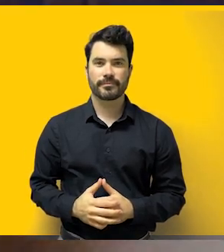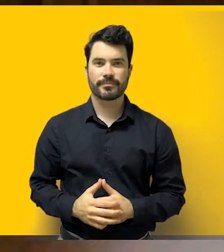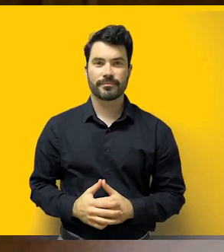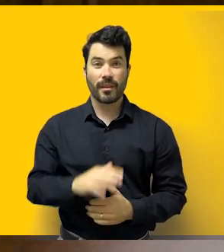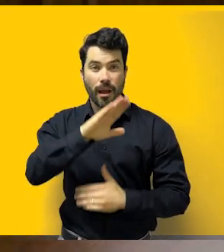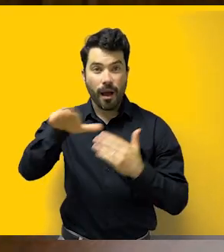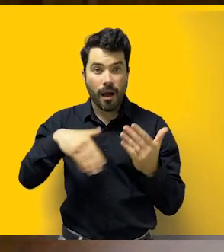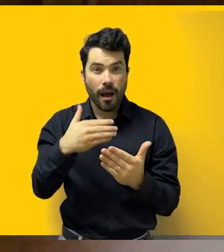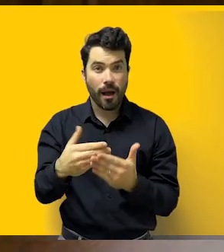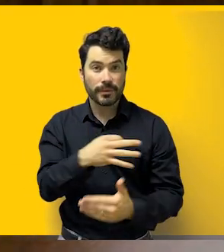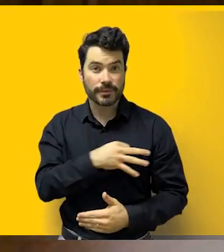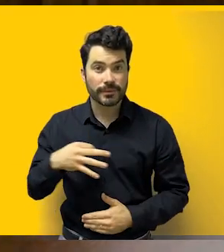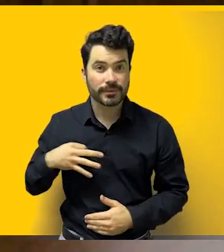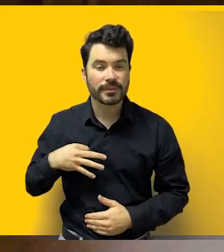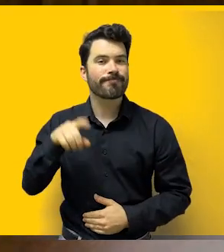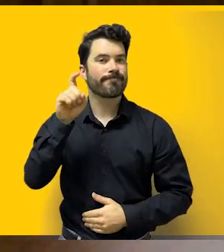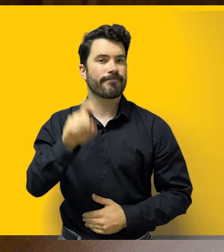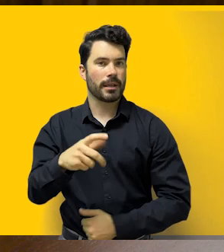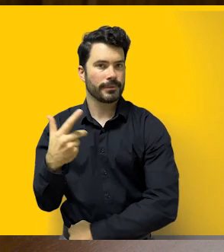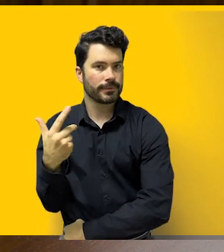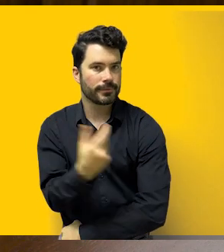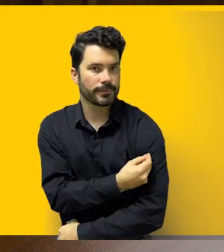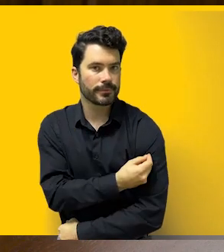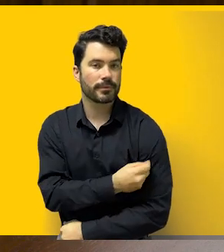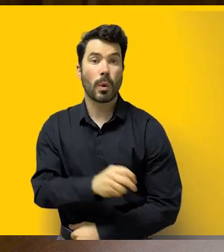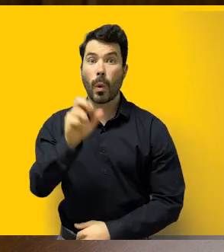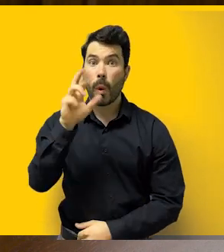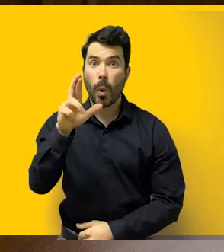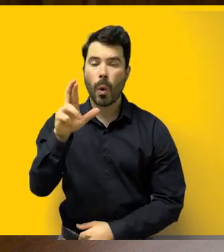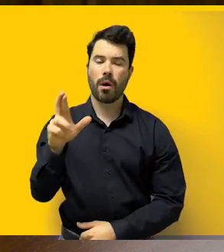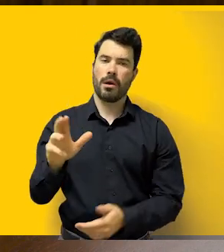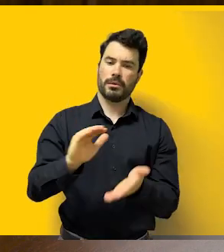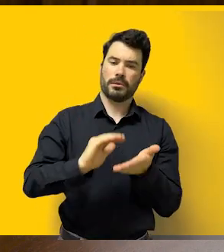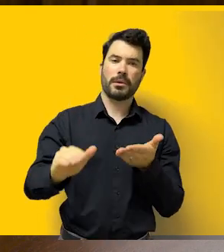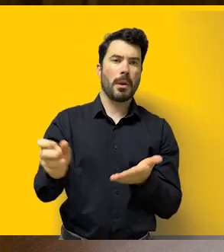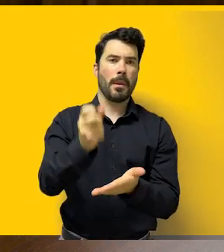All workforce members are required to be vaccinated or have an approved exemption regardless of work location.